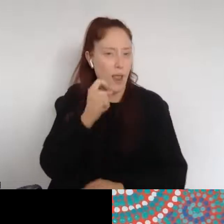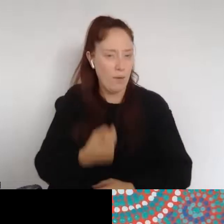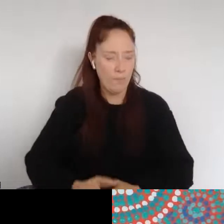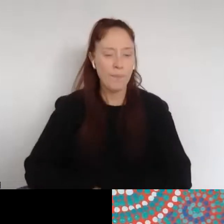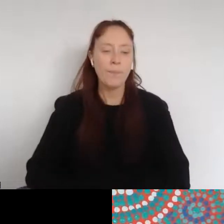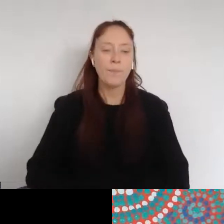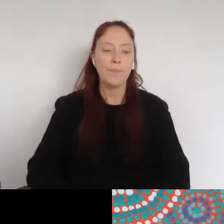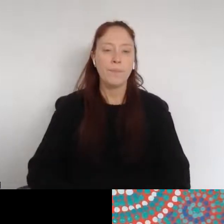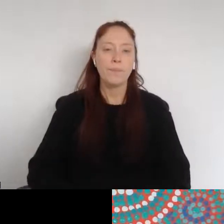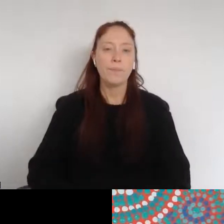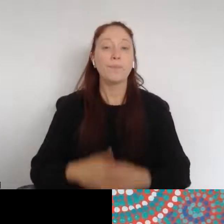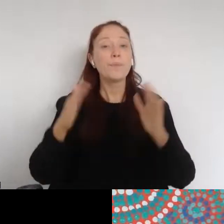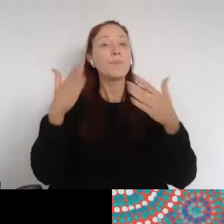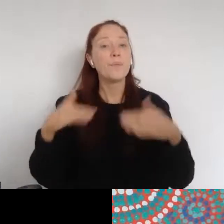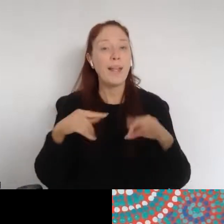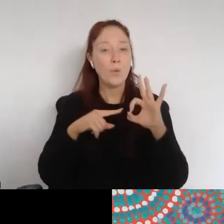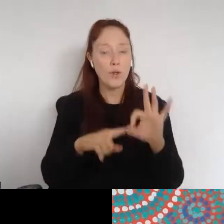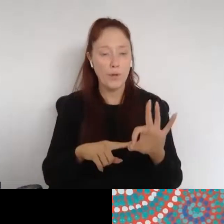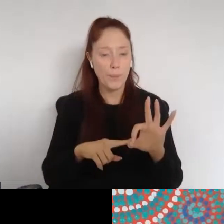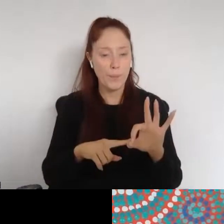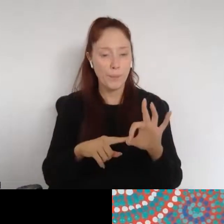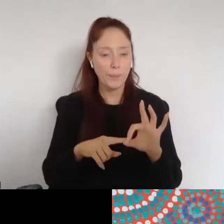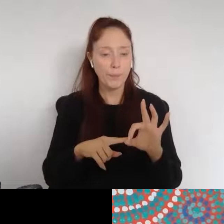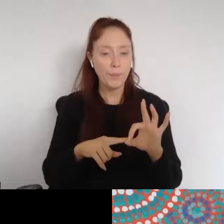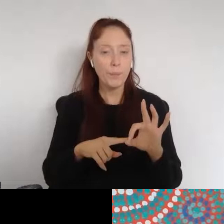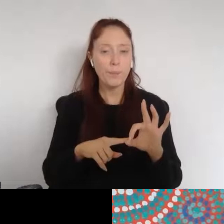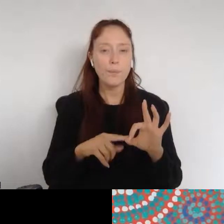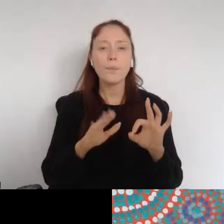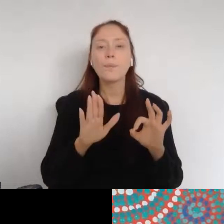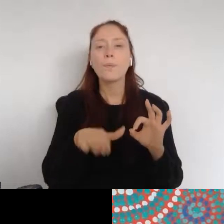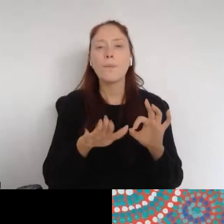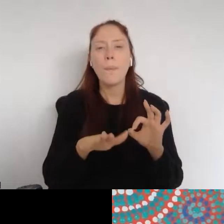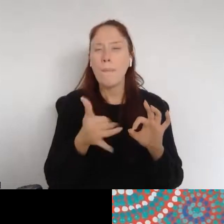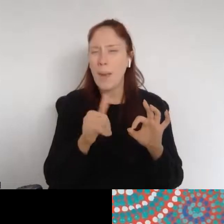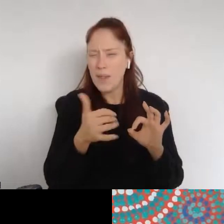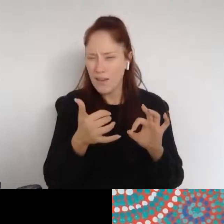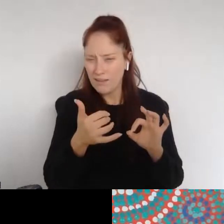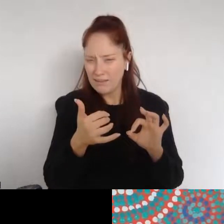The next question, Dayne, you may have already addressed this and I missed it,